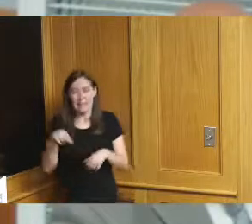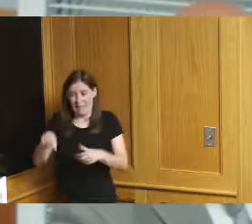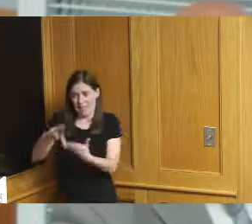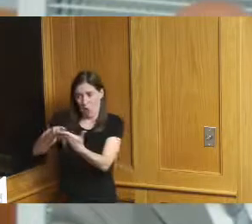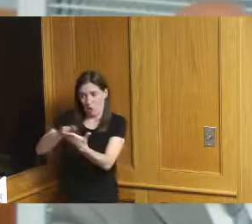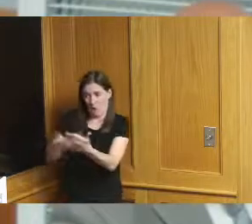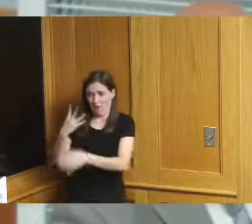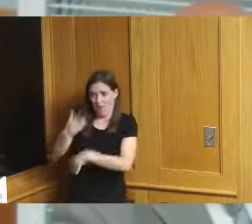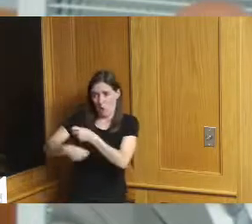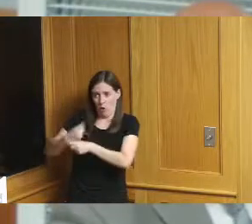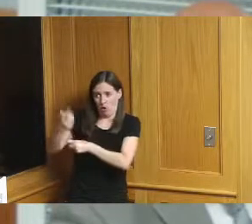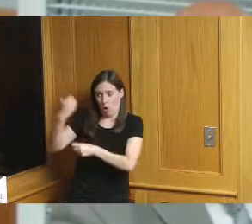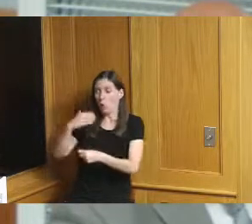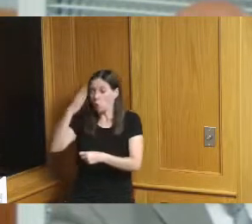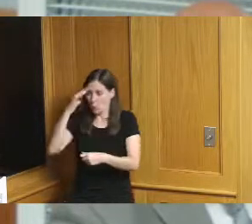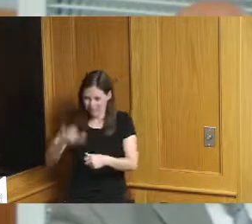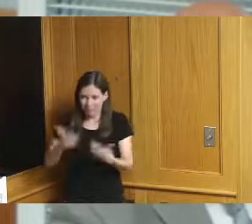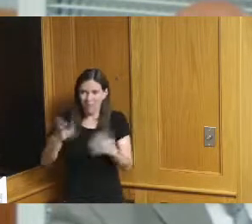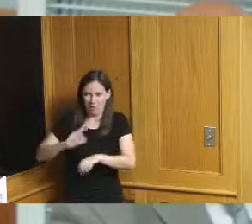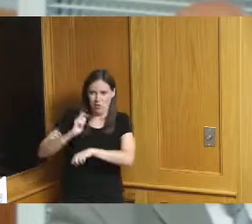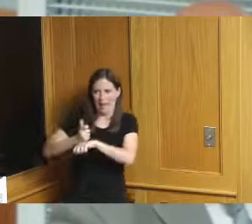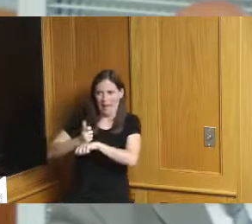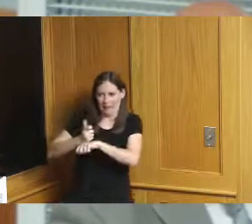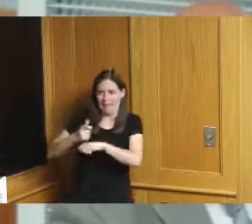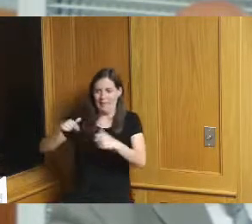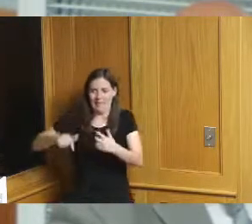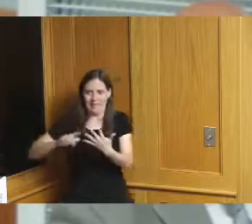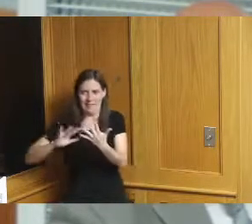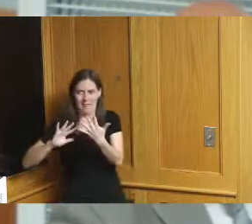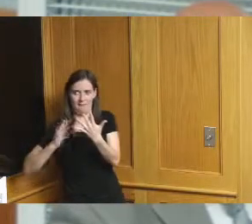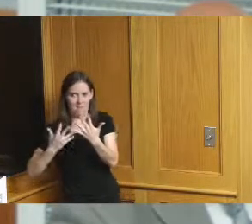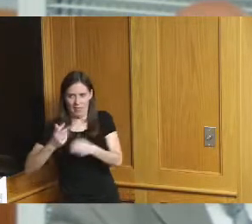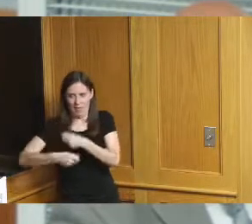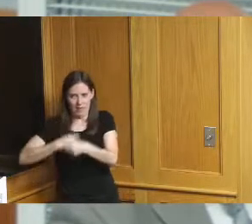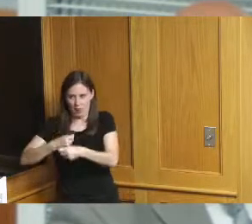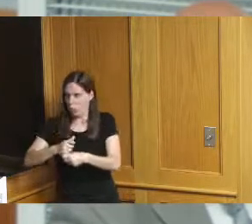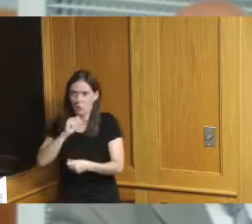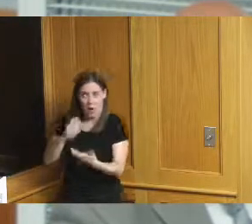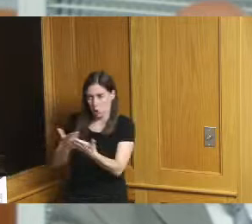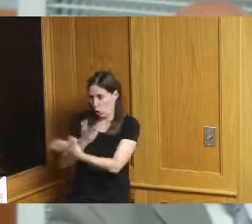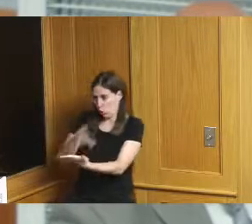is the last year of that five-year contract this is not a new contract okay so what comments are